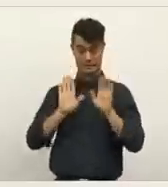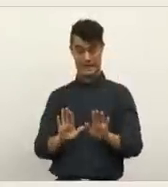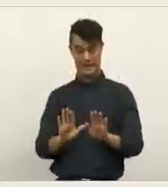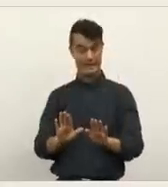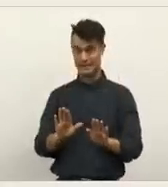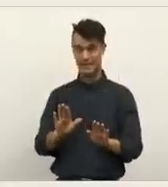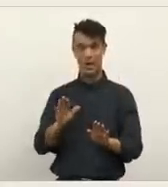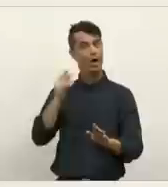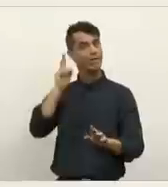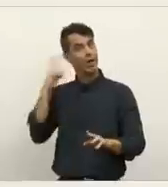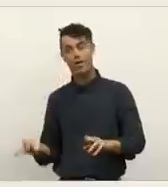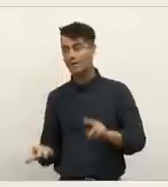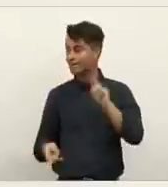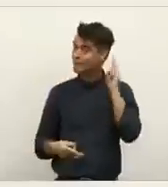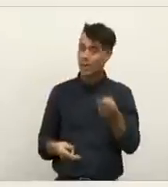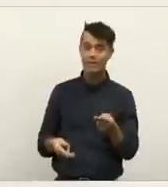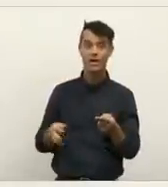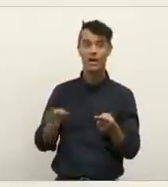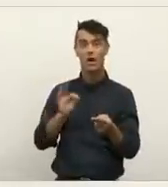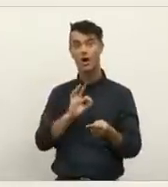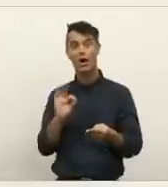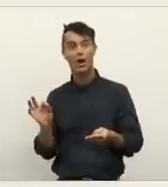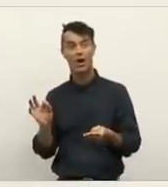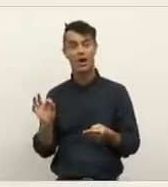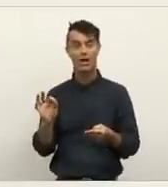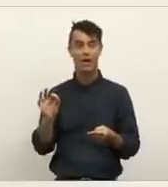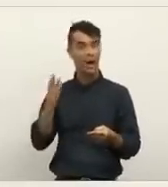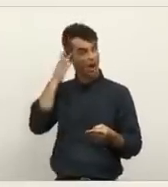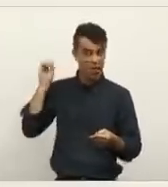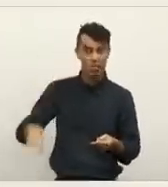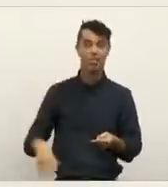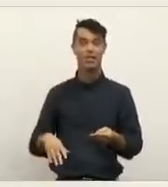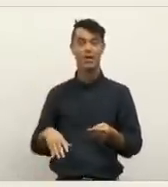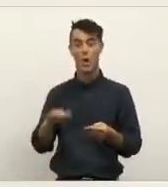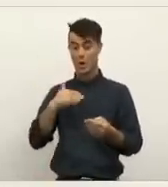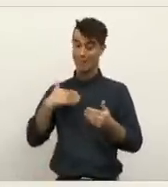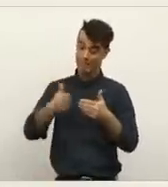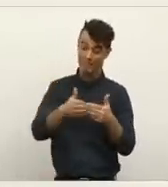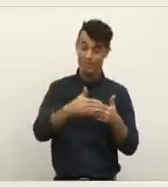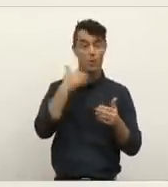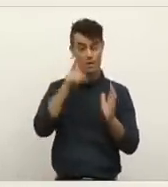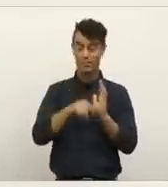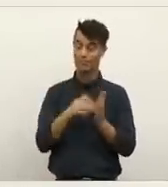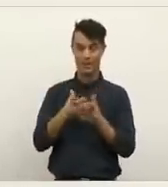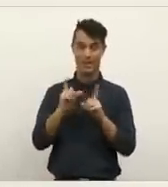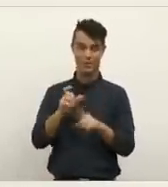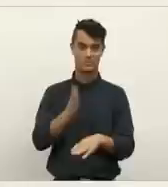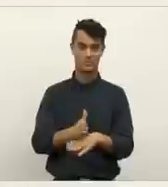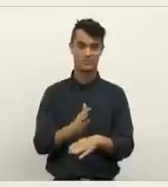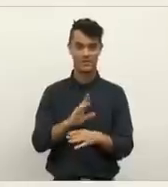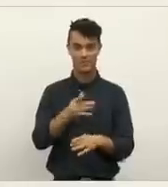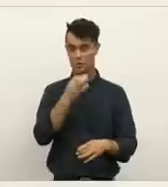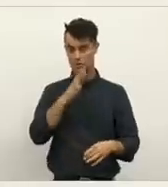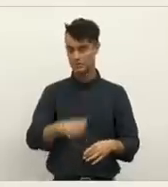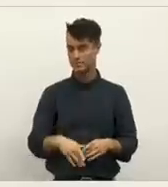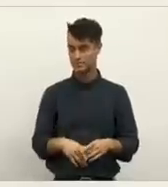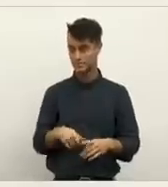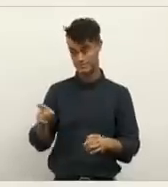and making sure that you don't have to repair bits all the time, it's really, really challenging. I totally relate to that one.